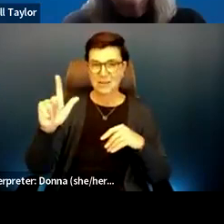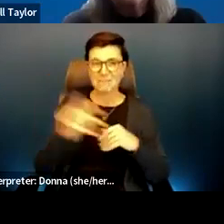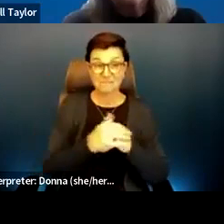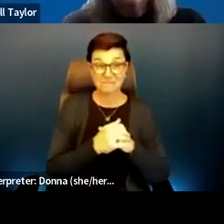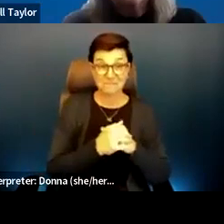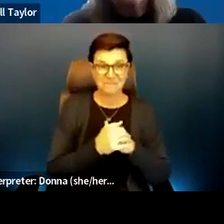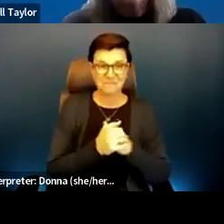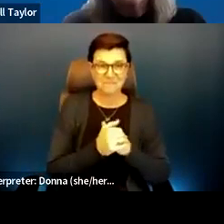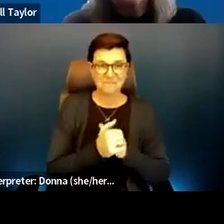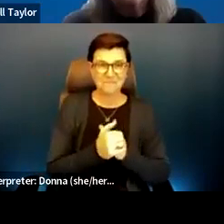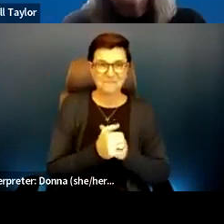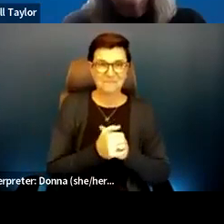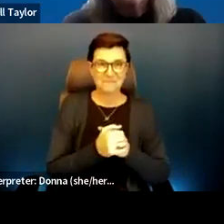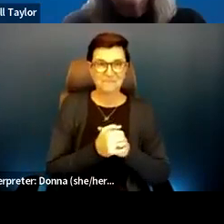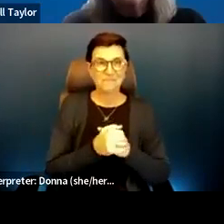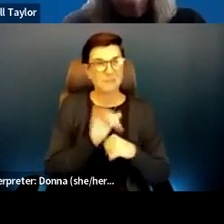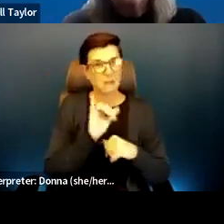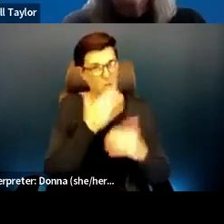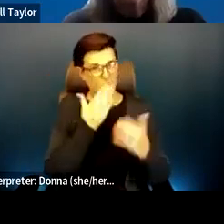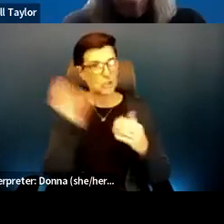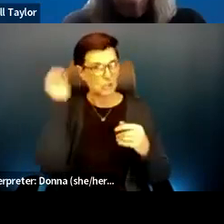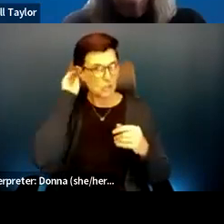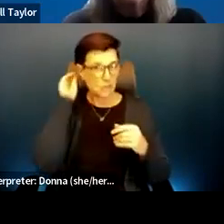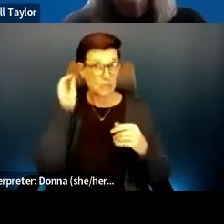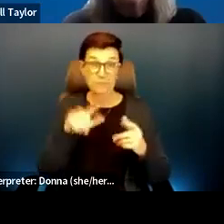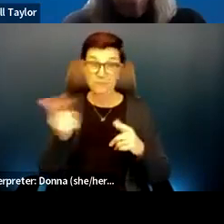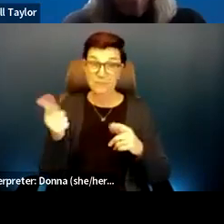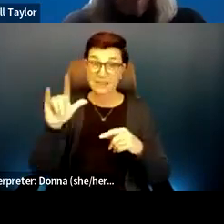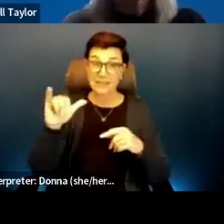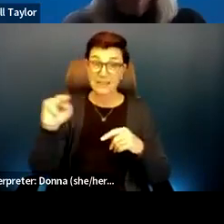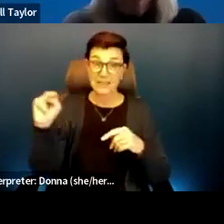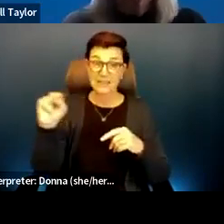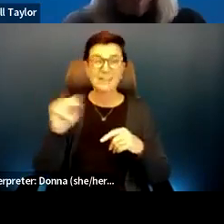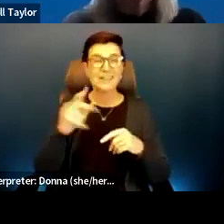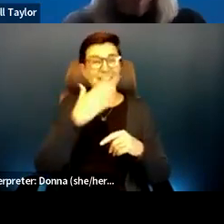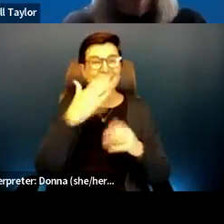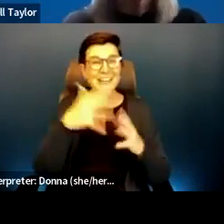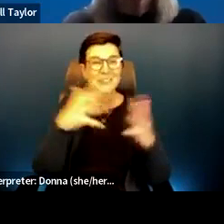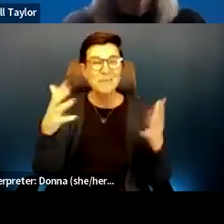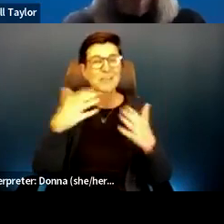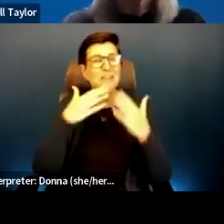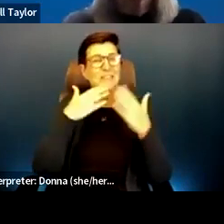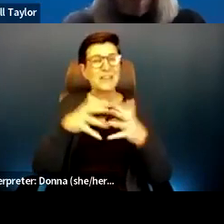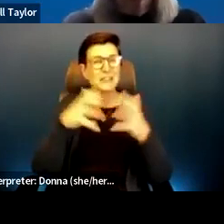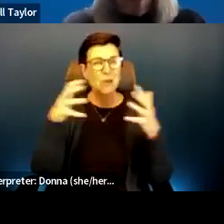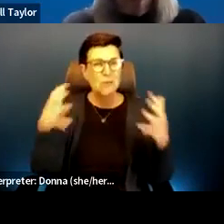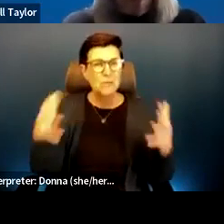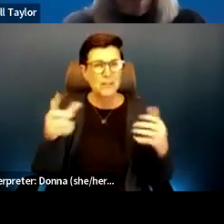Thanks. Really good to know. Lynn. Thank you so much, and thank you very much, Leslie, for that presentation.